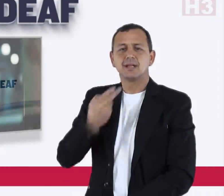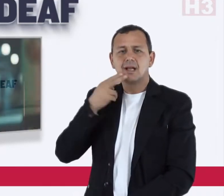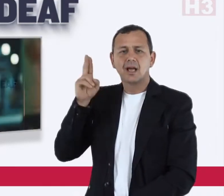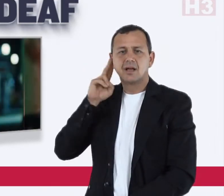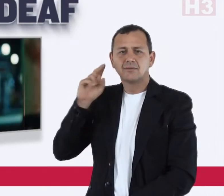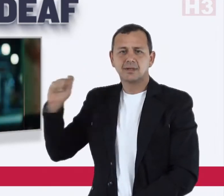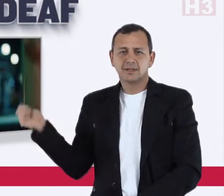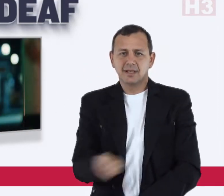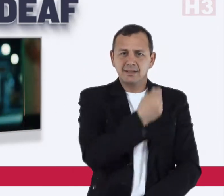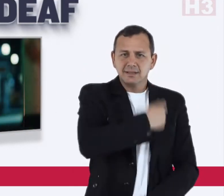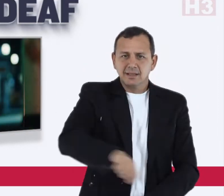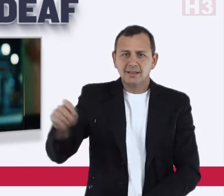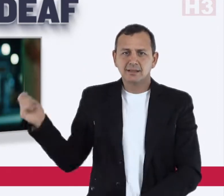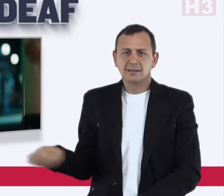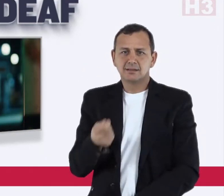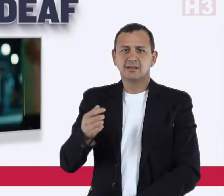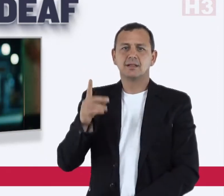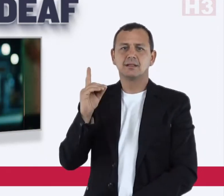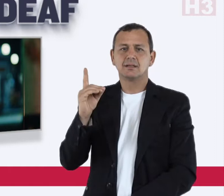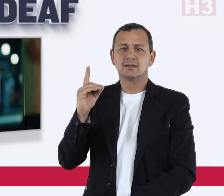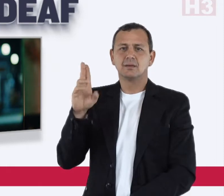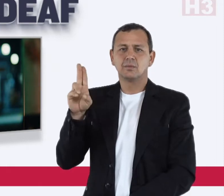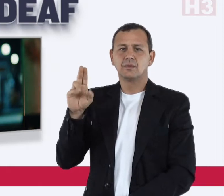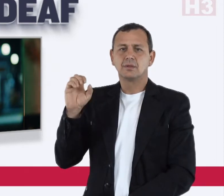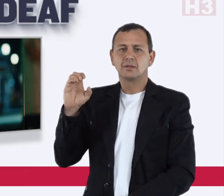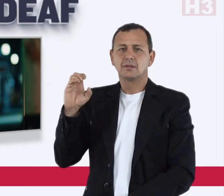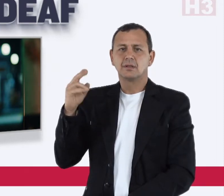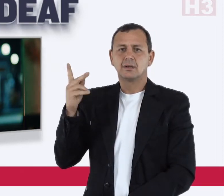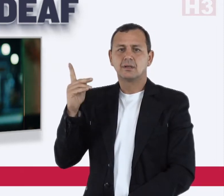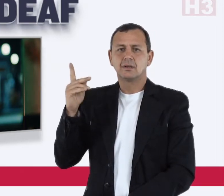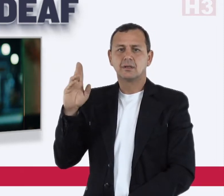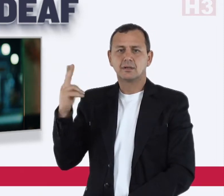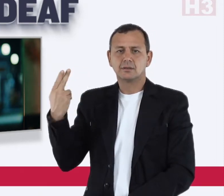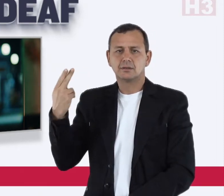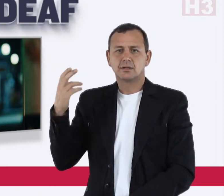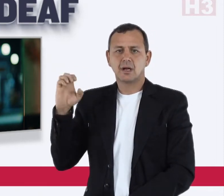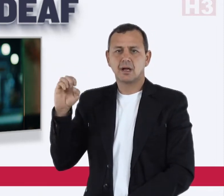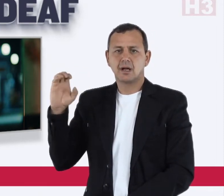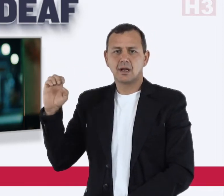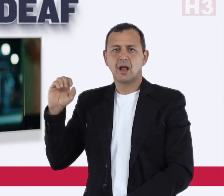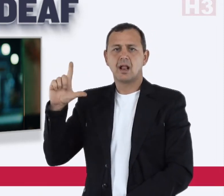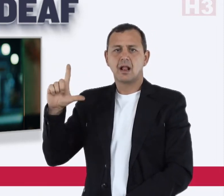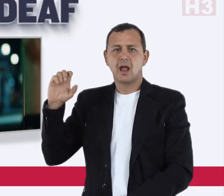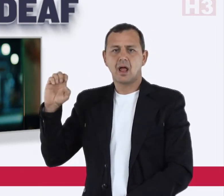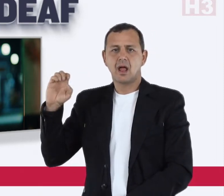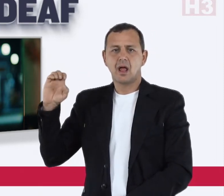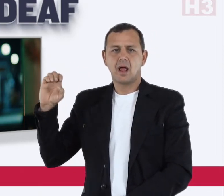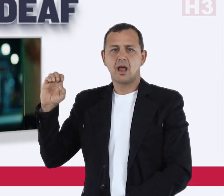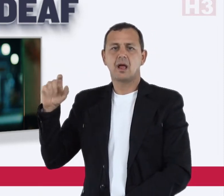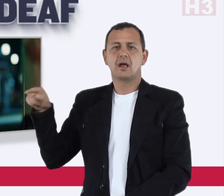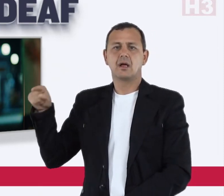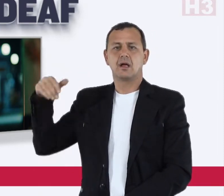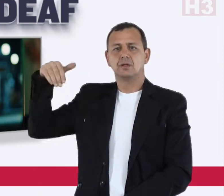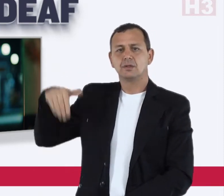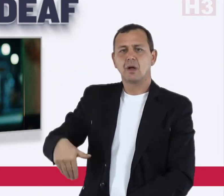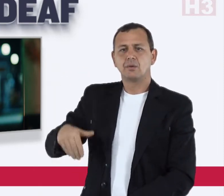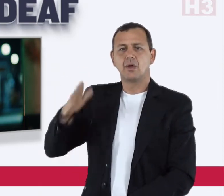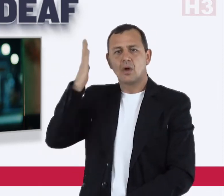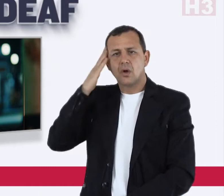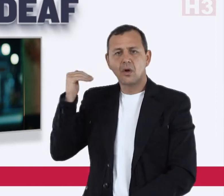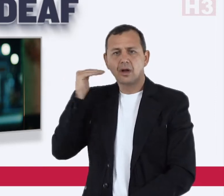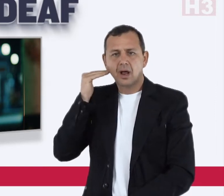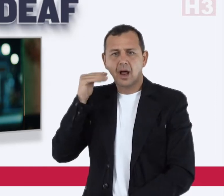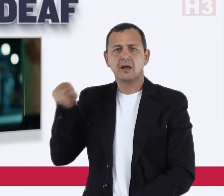Deaf tennis star Duckhee Lee from South Korea